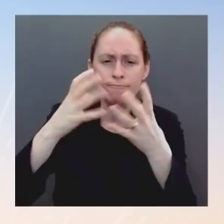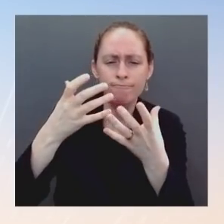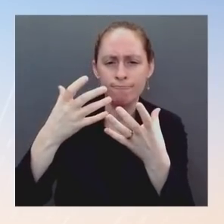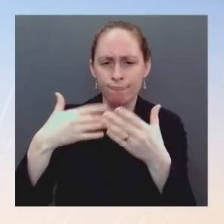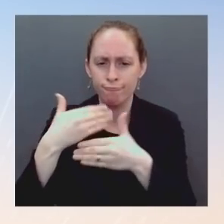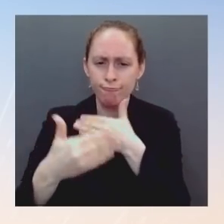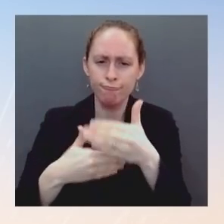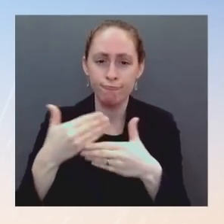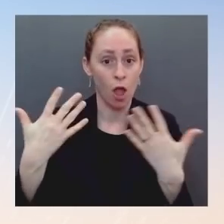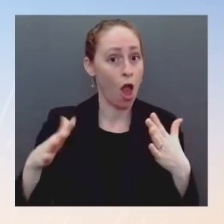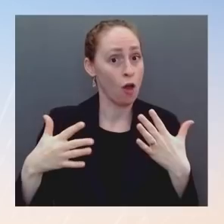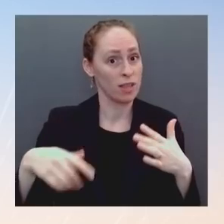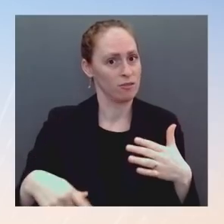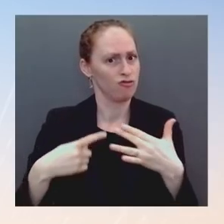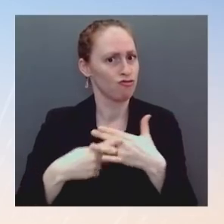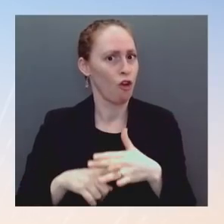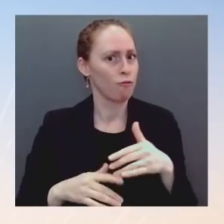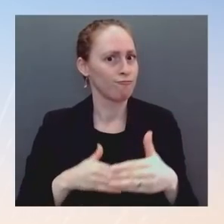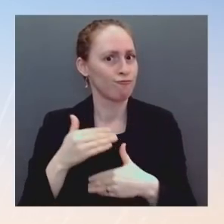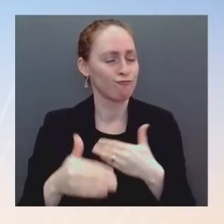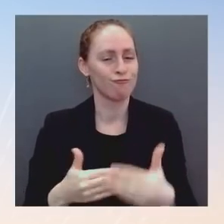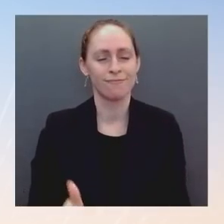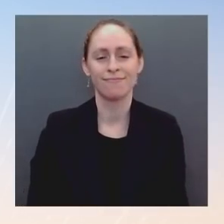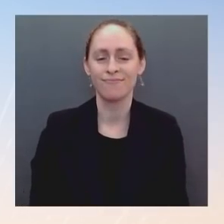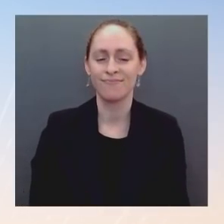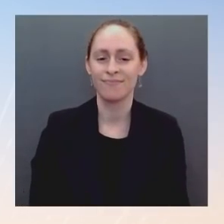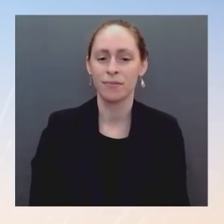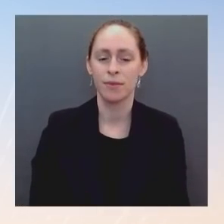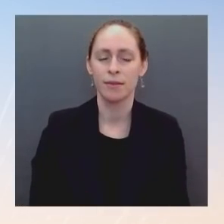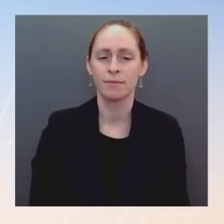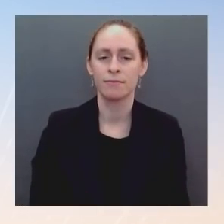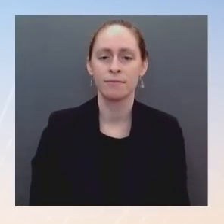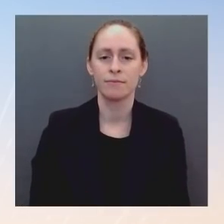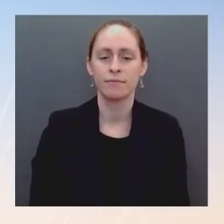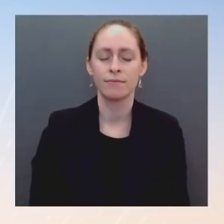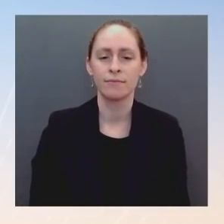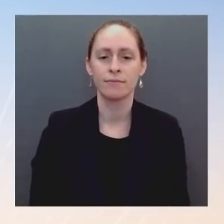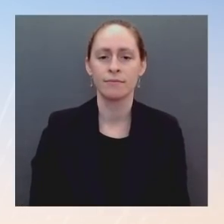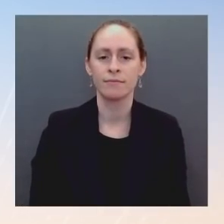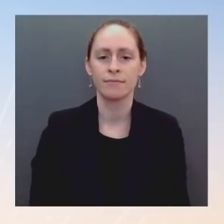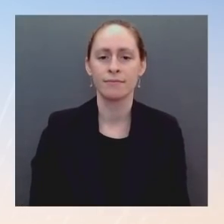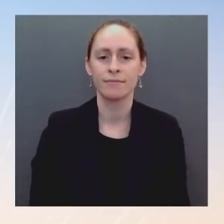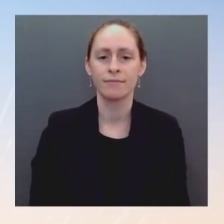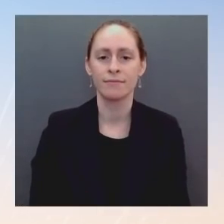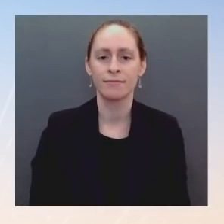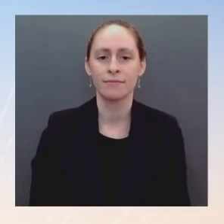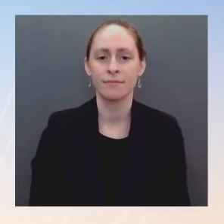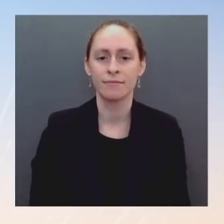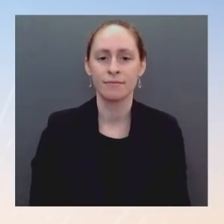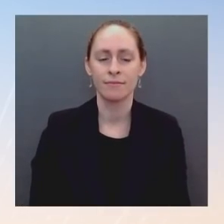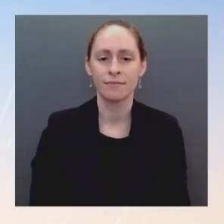President Reagan promised the country he would nominate the country's first woman to serve on the Court, and he did so. Former President Trump also promised